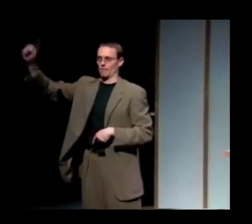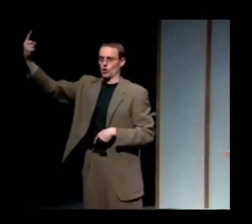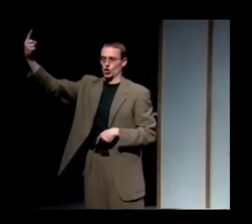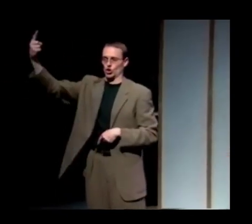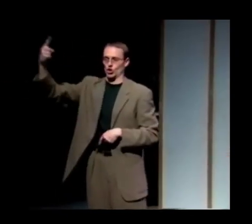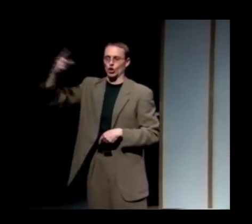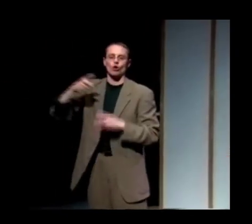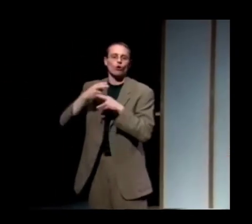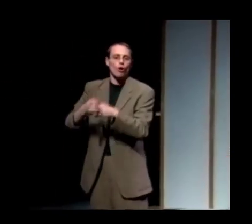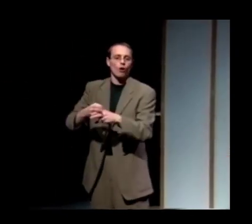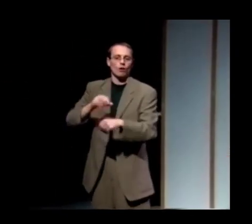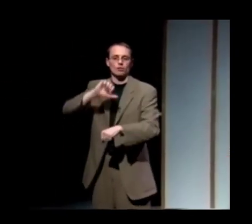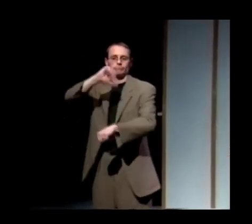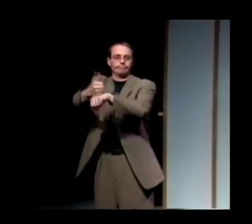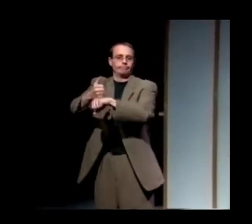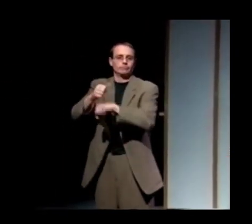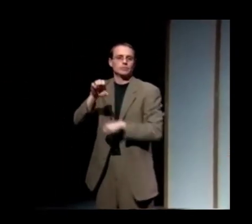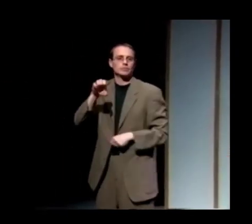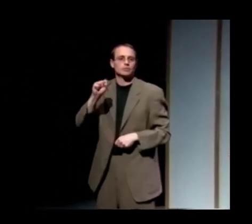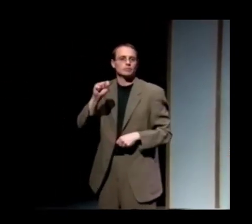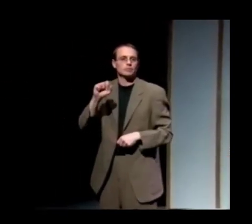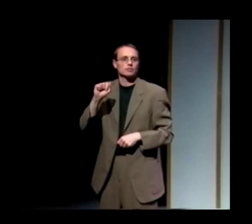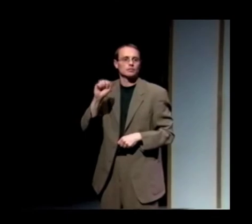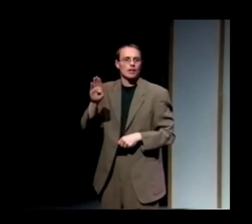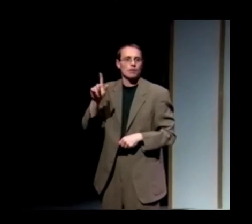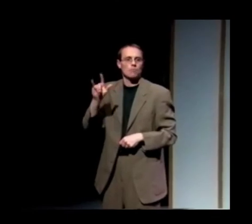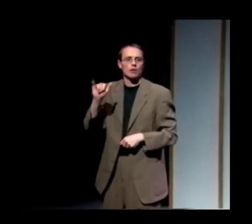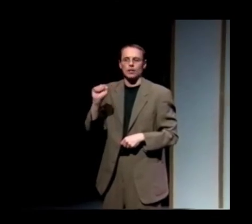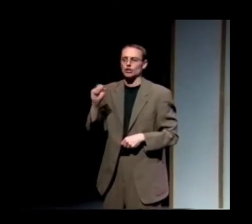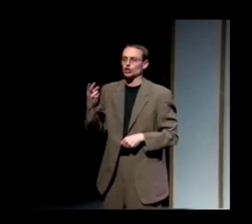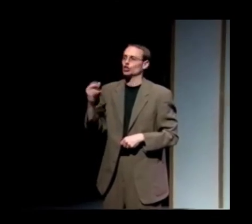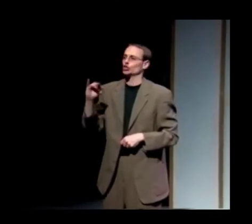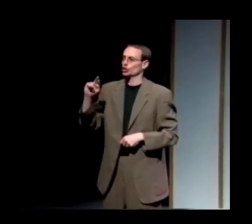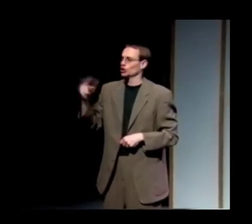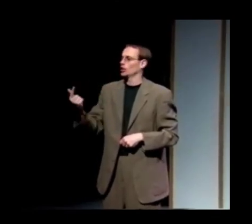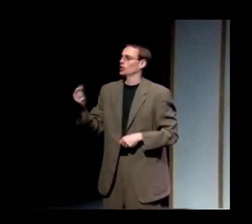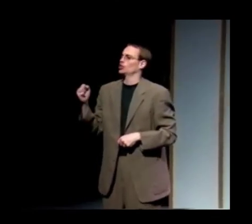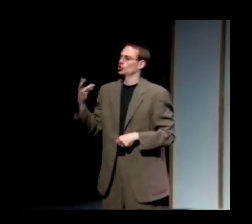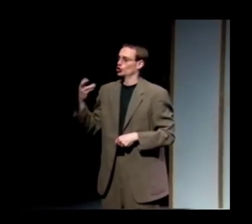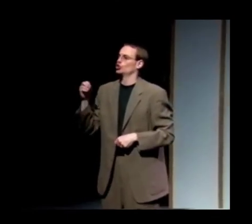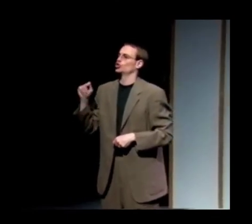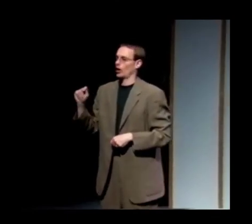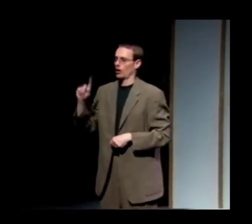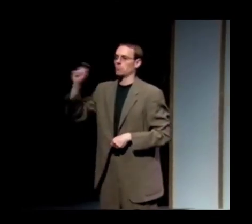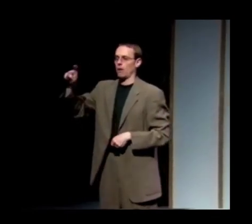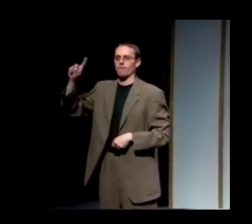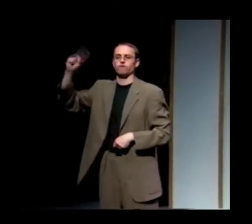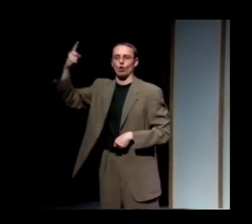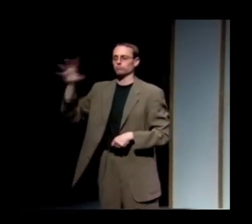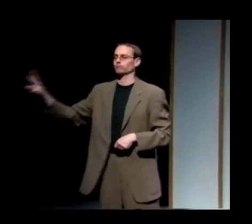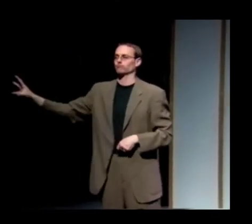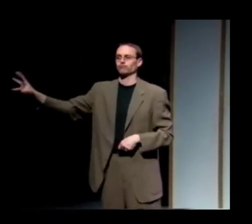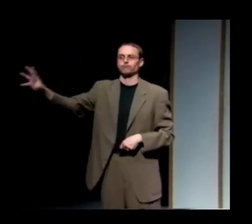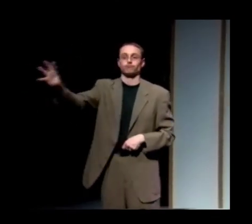AROUND THE TREE FIRST. THAT'S THE REASON. IT'S SITTING. IT'S CALLED THE ESTABLISHING SHOT.